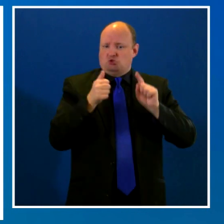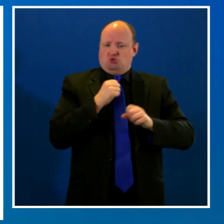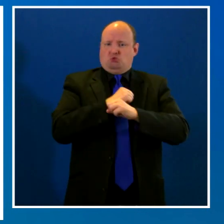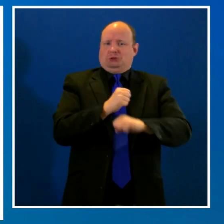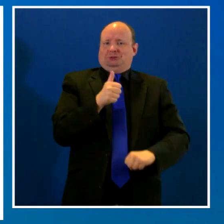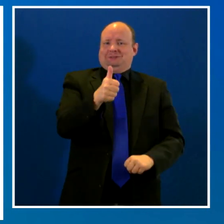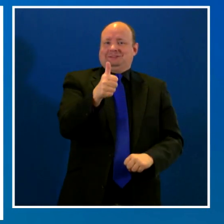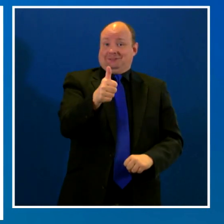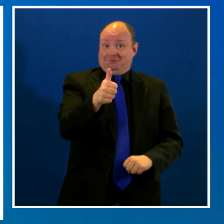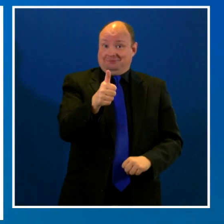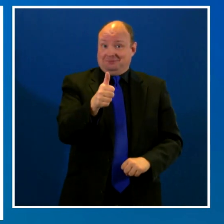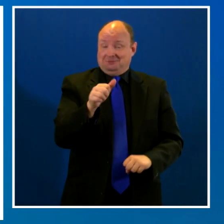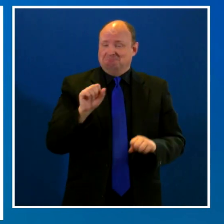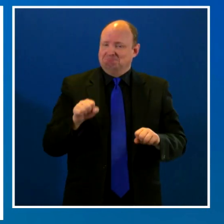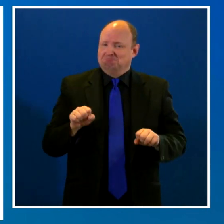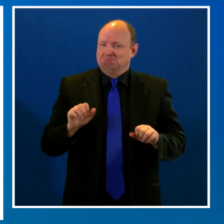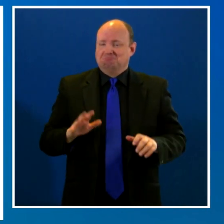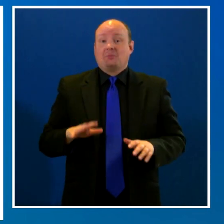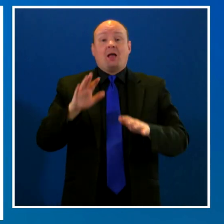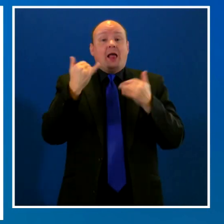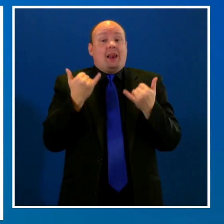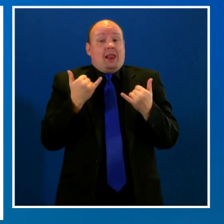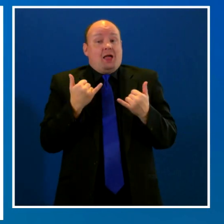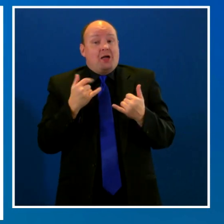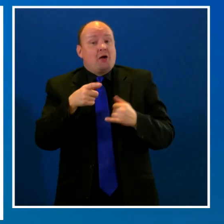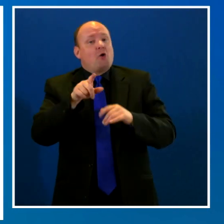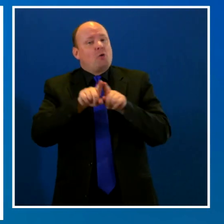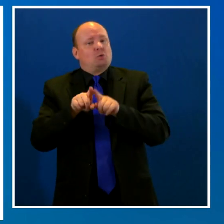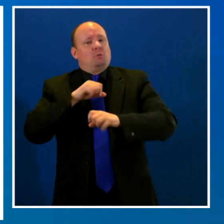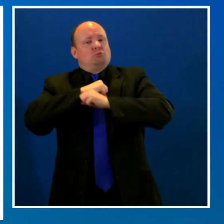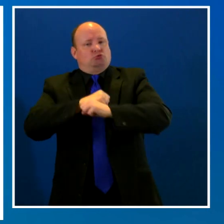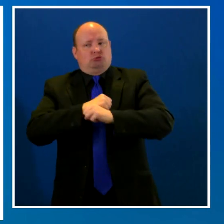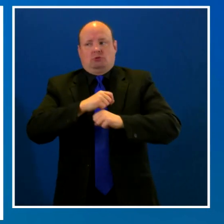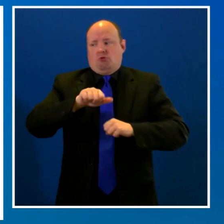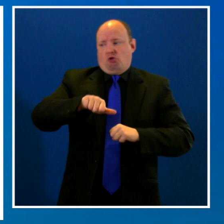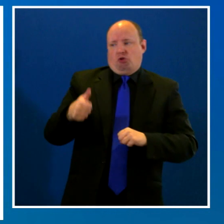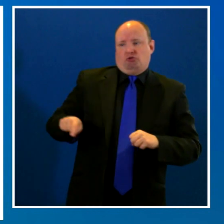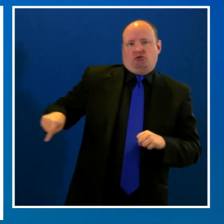It is an act of compassion and concern for the lives of others.